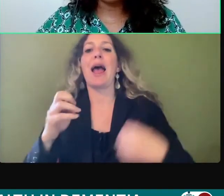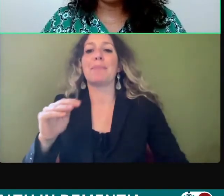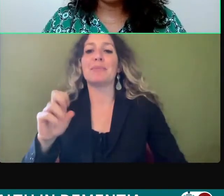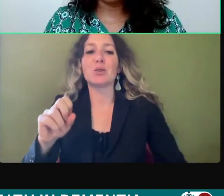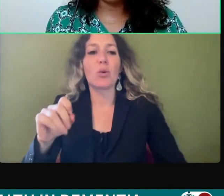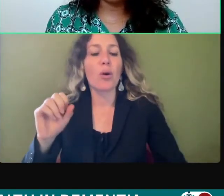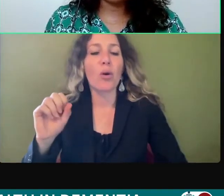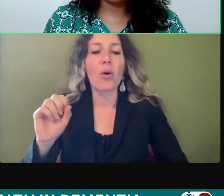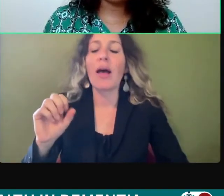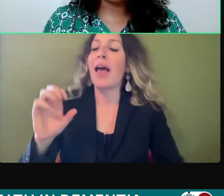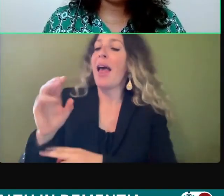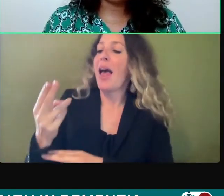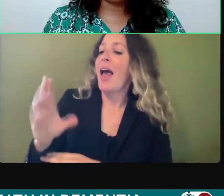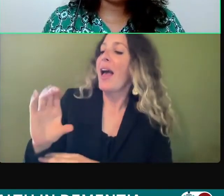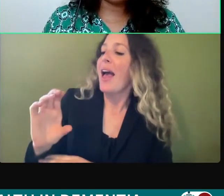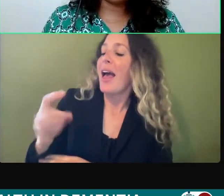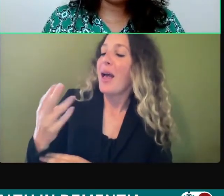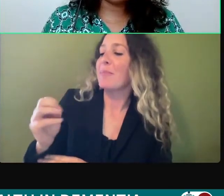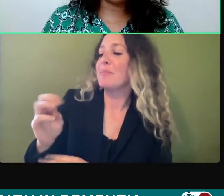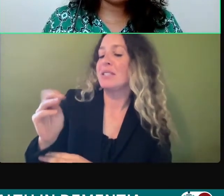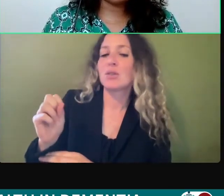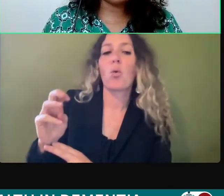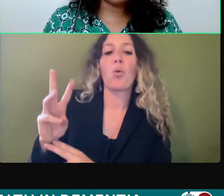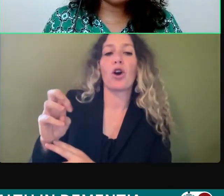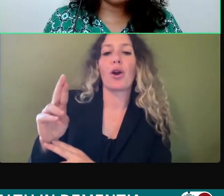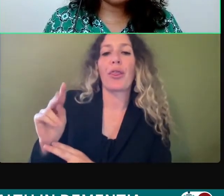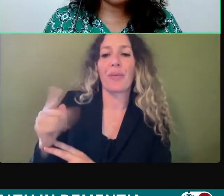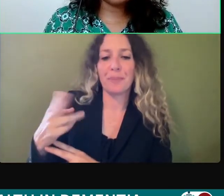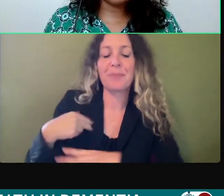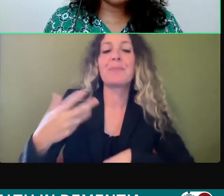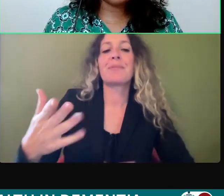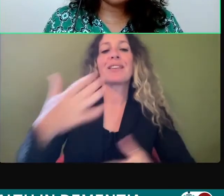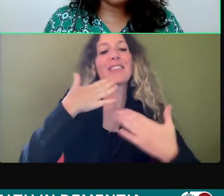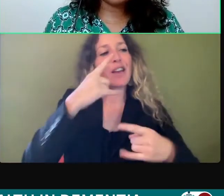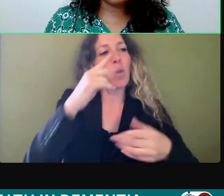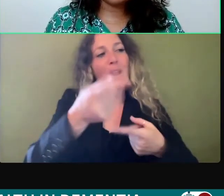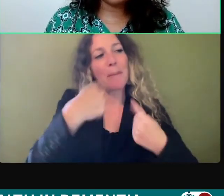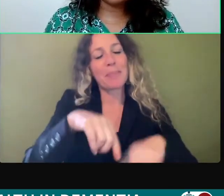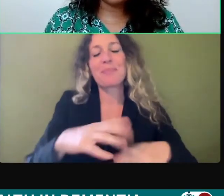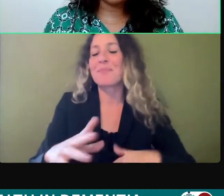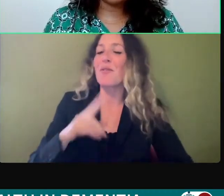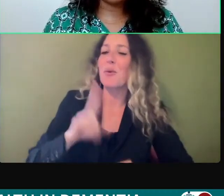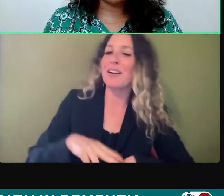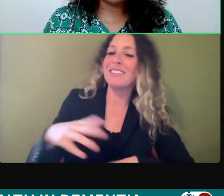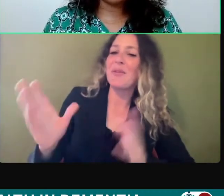thanks for including me. >> Sowmya Iyer: Of course, wanted to chat a little bit about future of dementia care, a little bit, so there's been